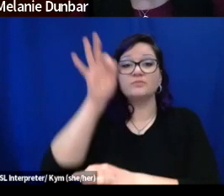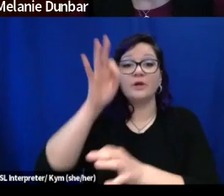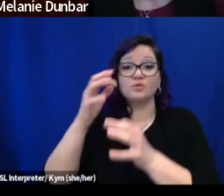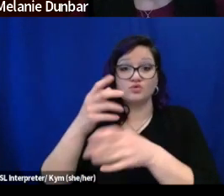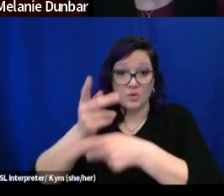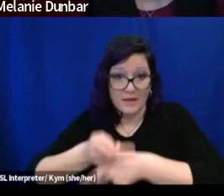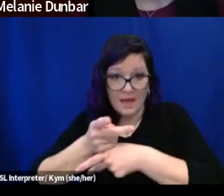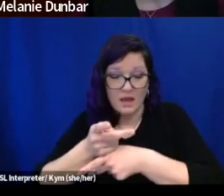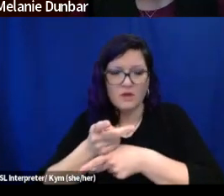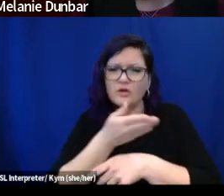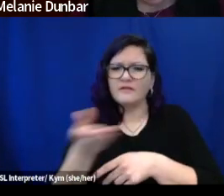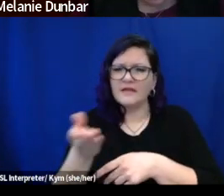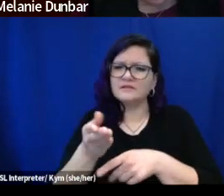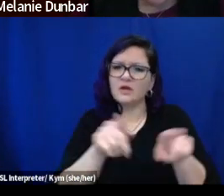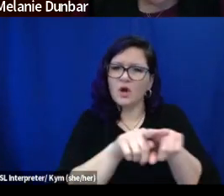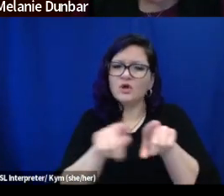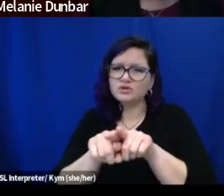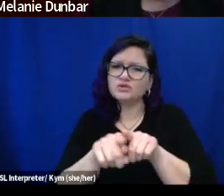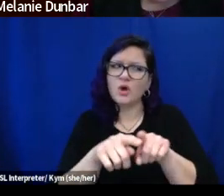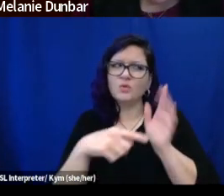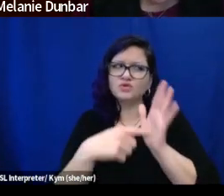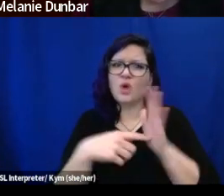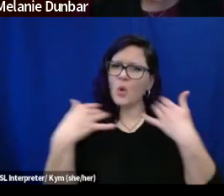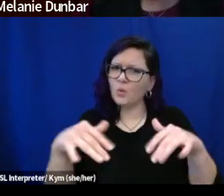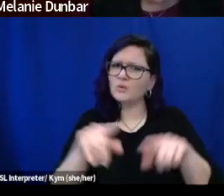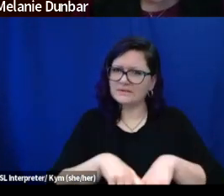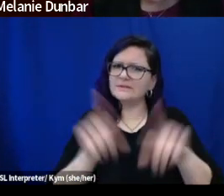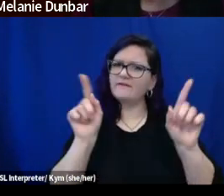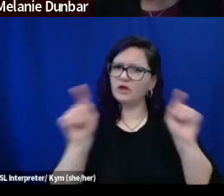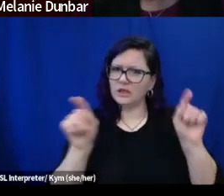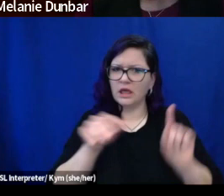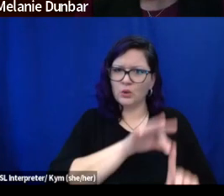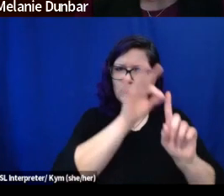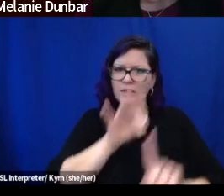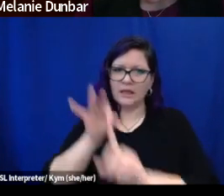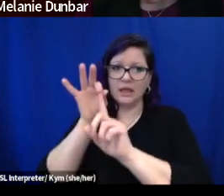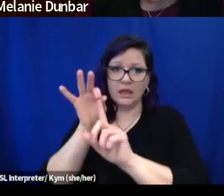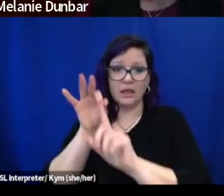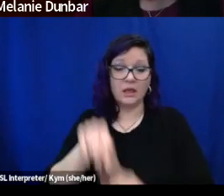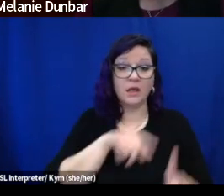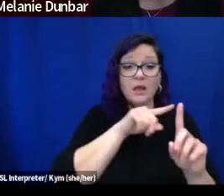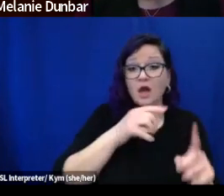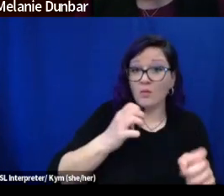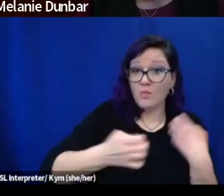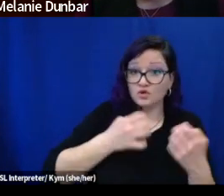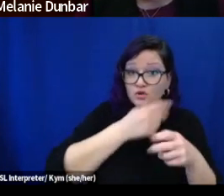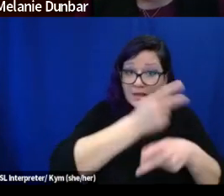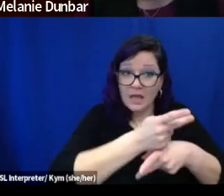them distinct and unique. Disaster emotional care addresses emotional support, fostering resilience,